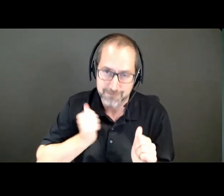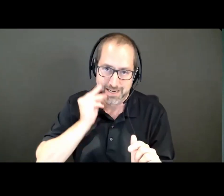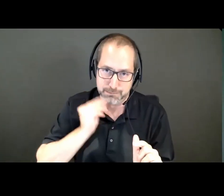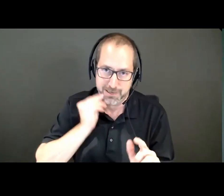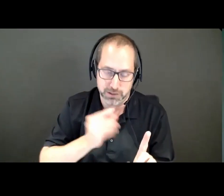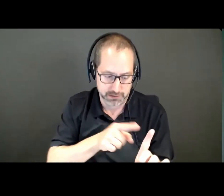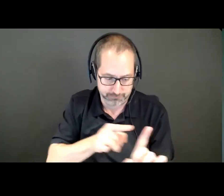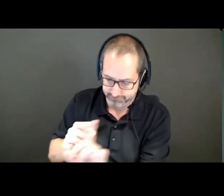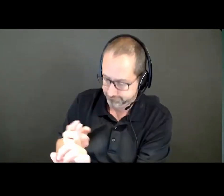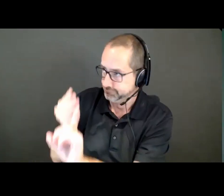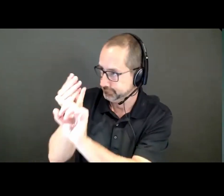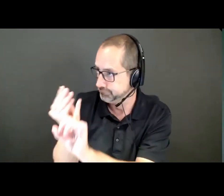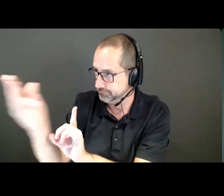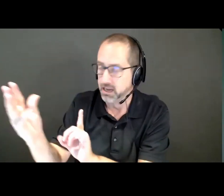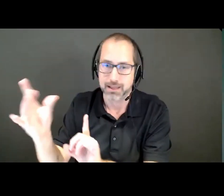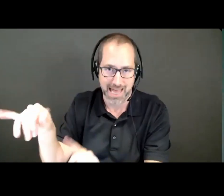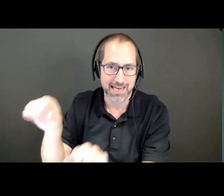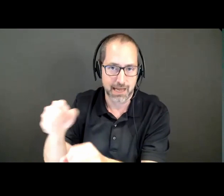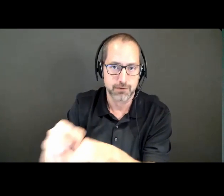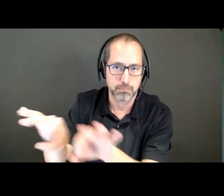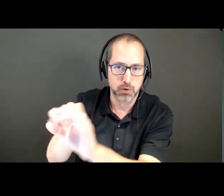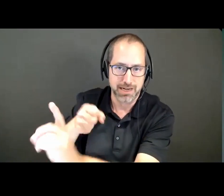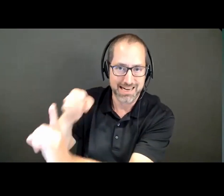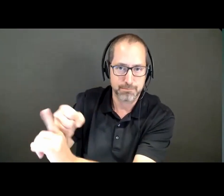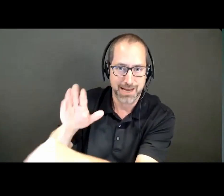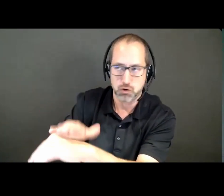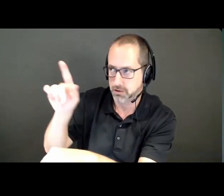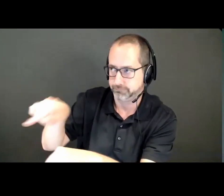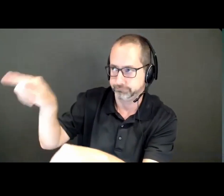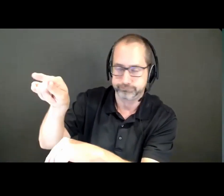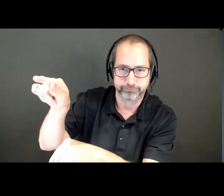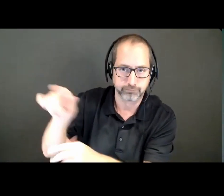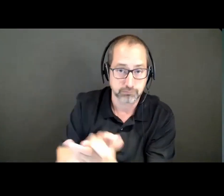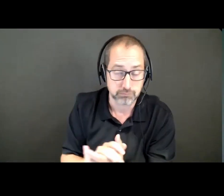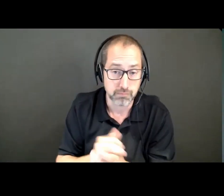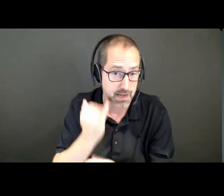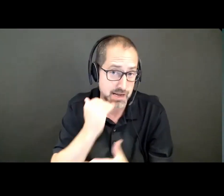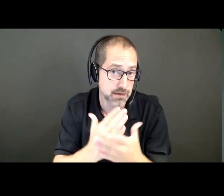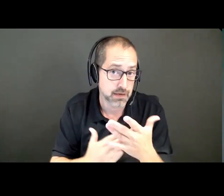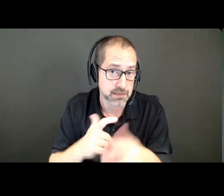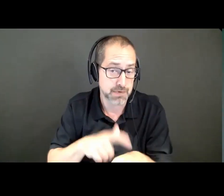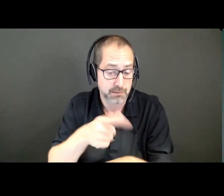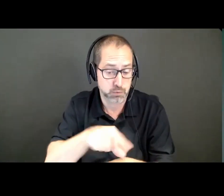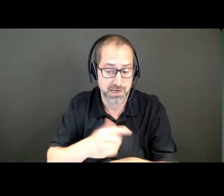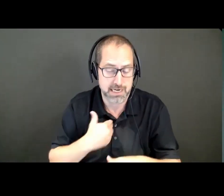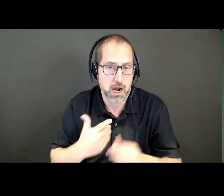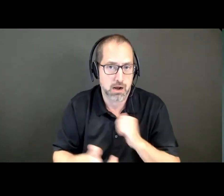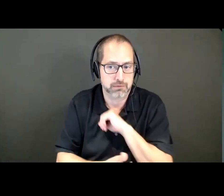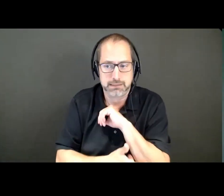important impact on the audience, and sometimes we have the temptation to offer a messenger